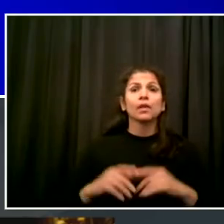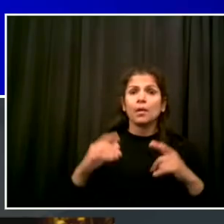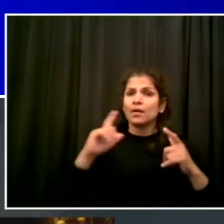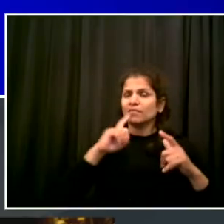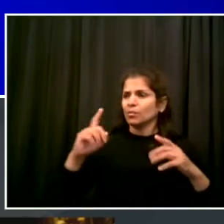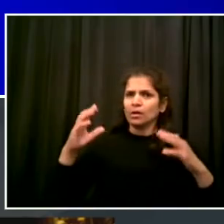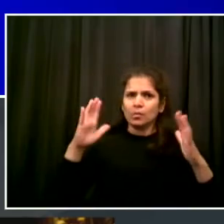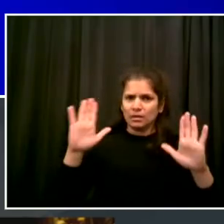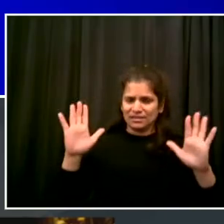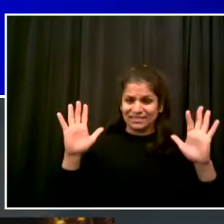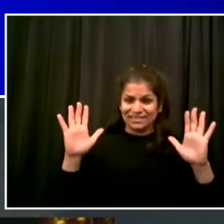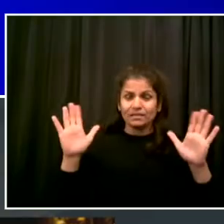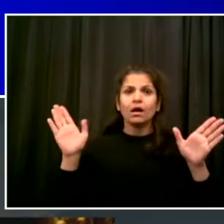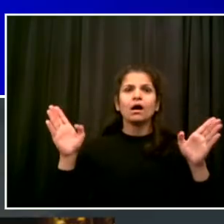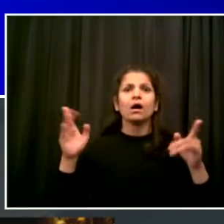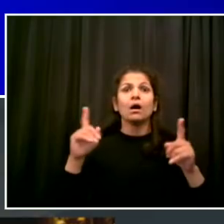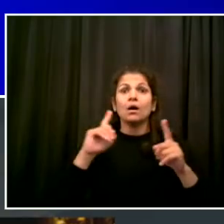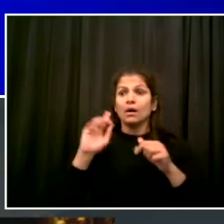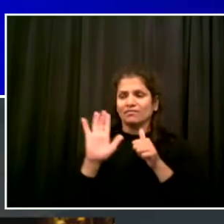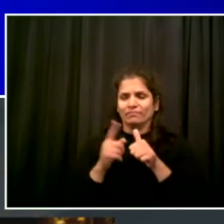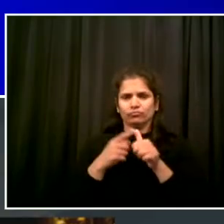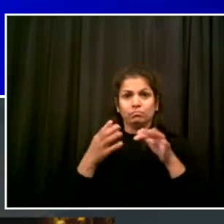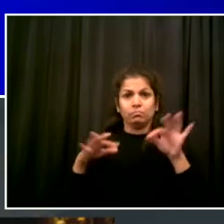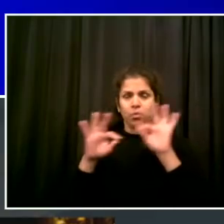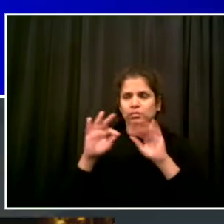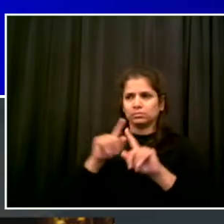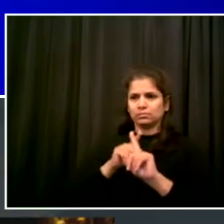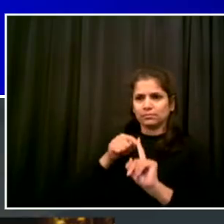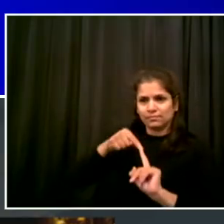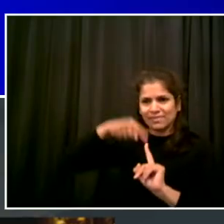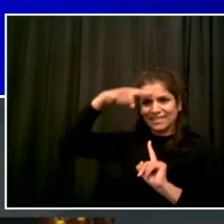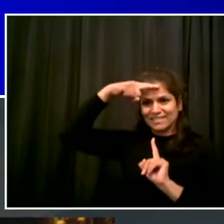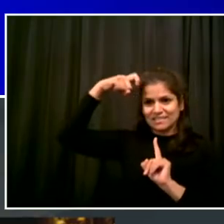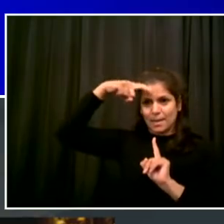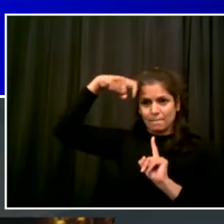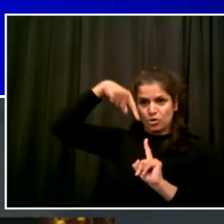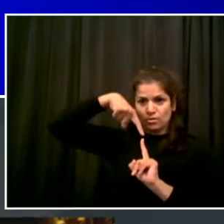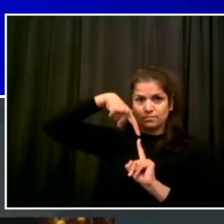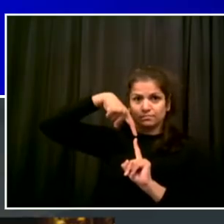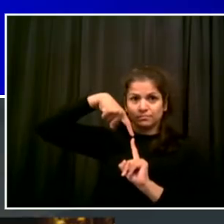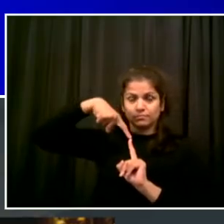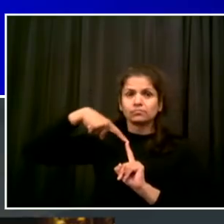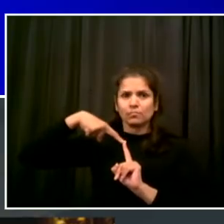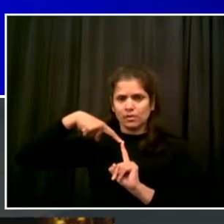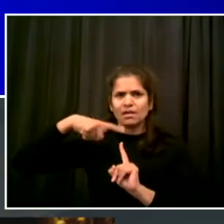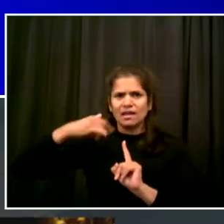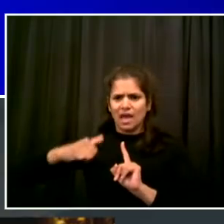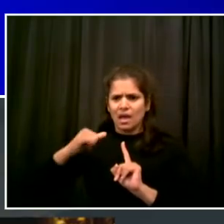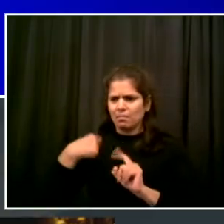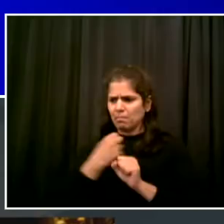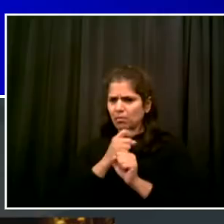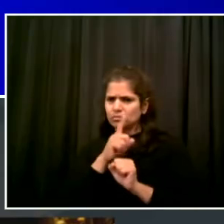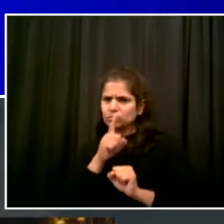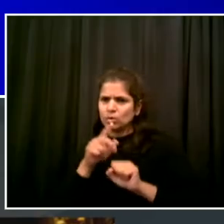THAT PROVIDE SUPPORT OUR YOUH.T WE NEED TO BE THINKING ABOUT